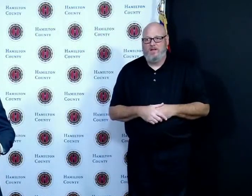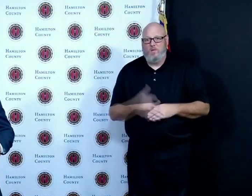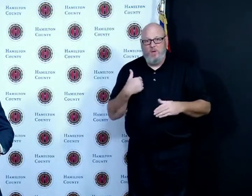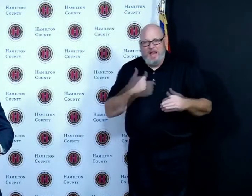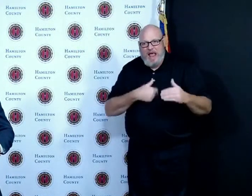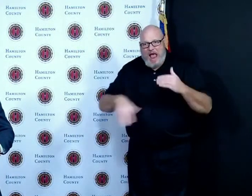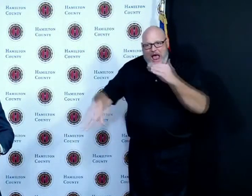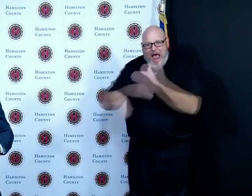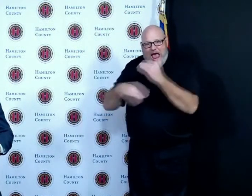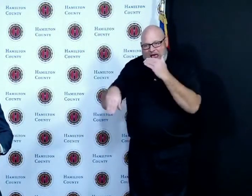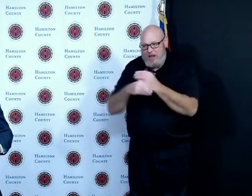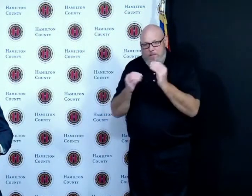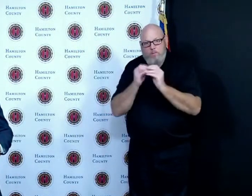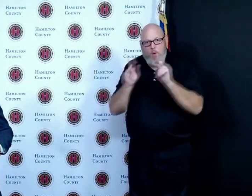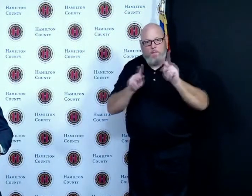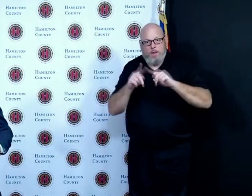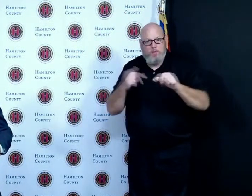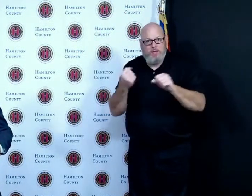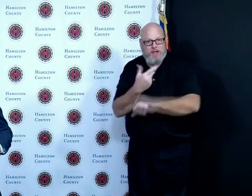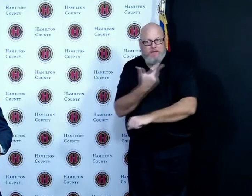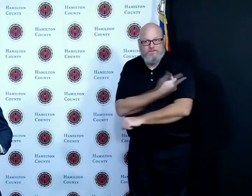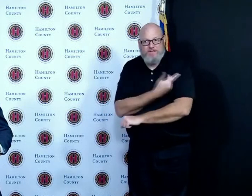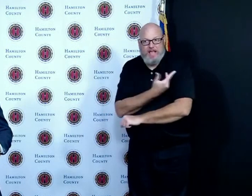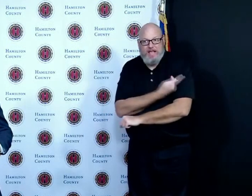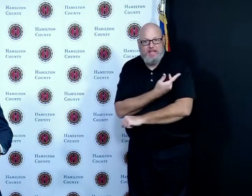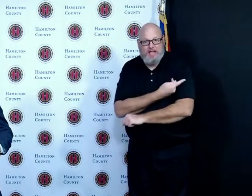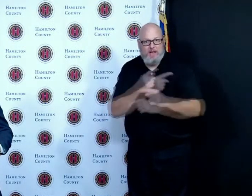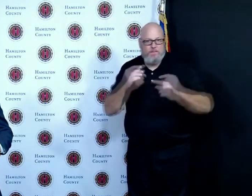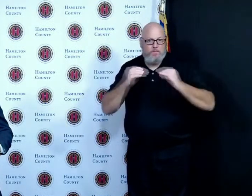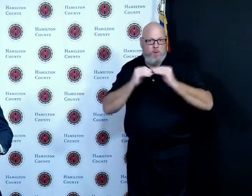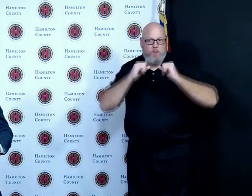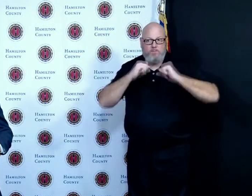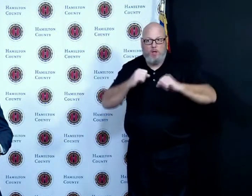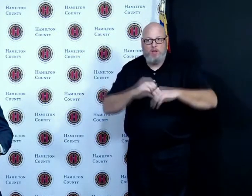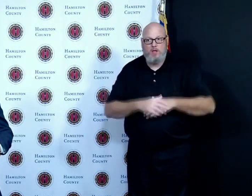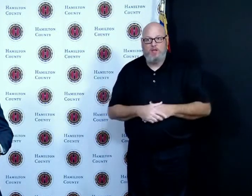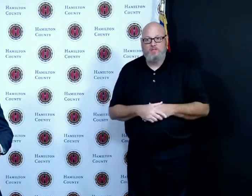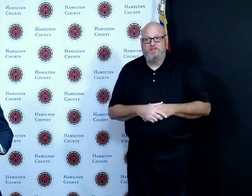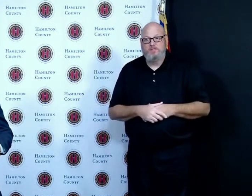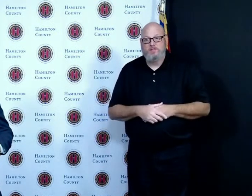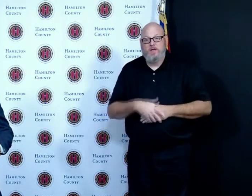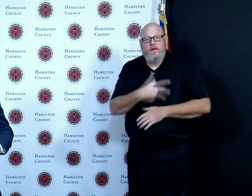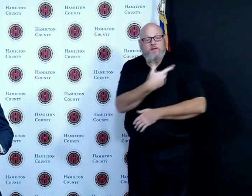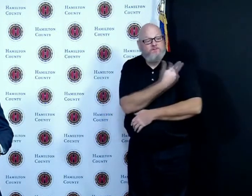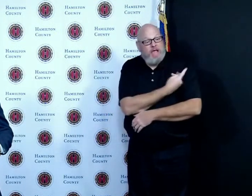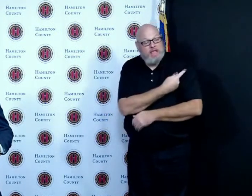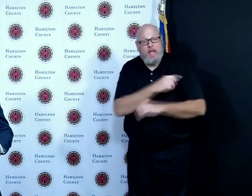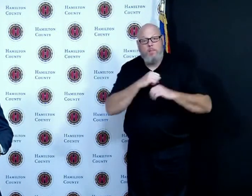please continue patients as we work to get everyone vaccinated so in closing I just